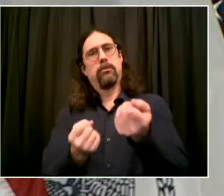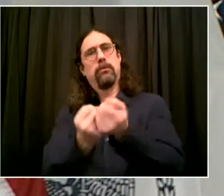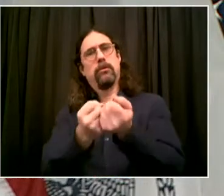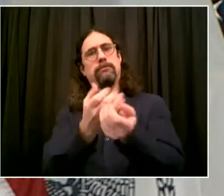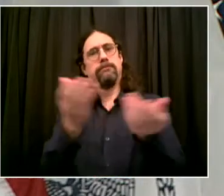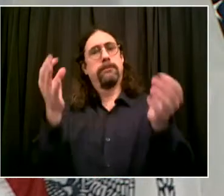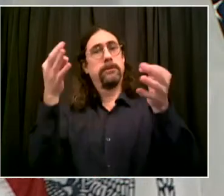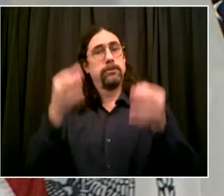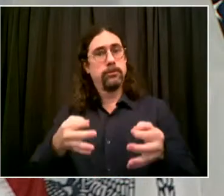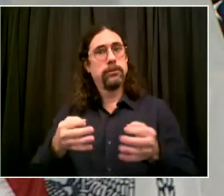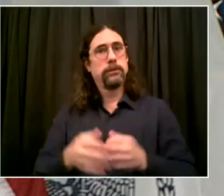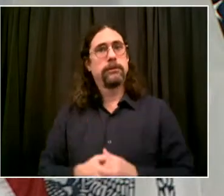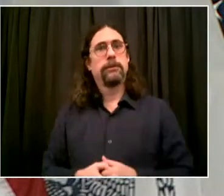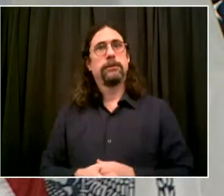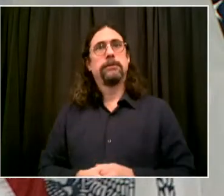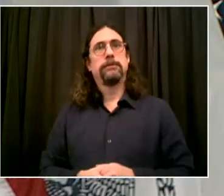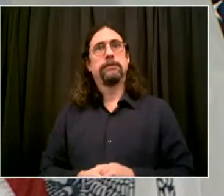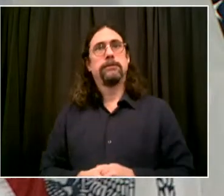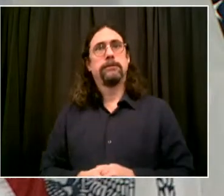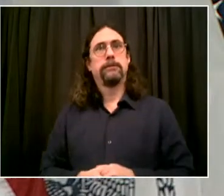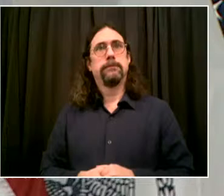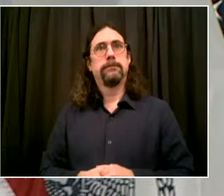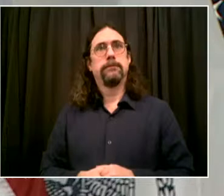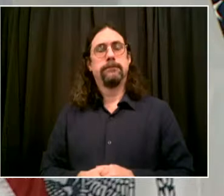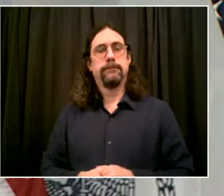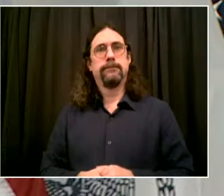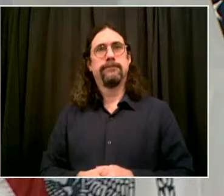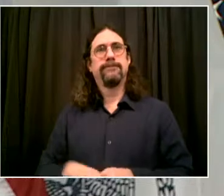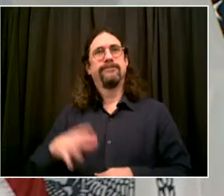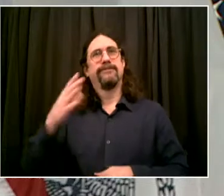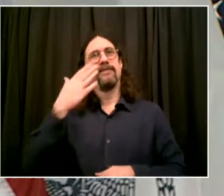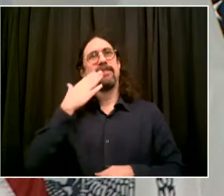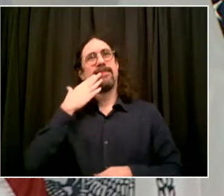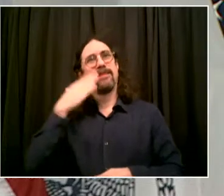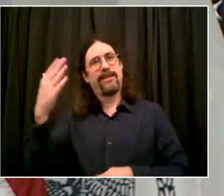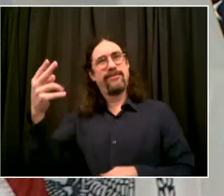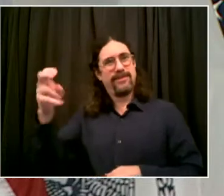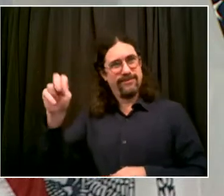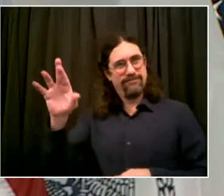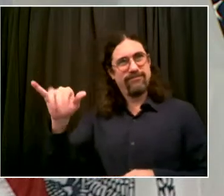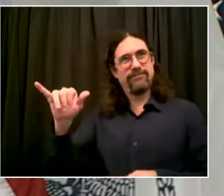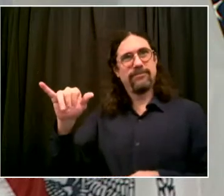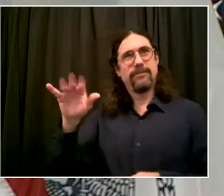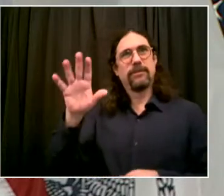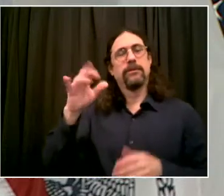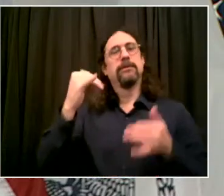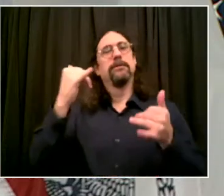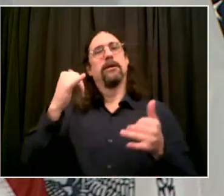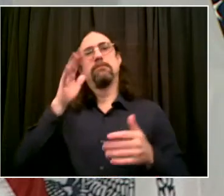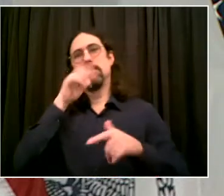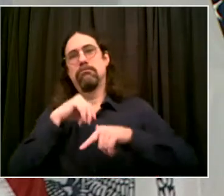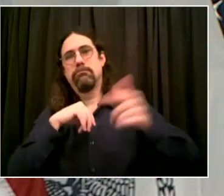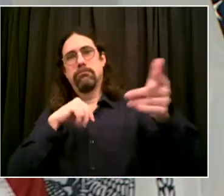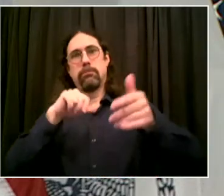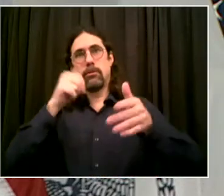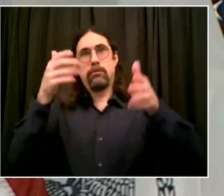OTHER DIVESTMENT OF FOSSIL FUELS. THANK YOU. HENRY, THANK